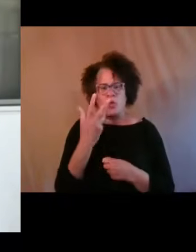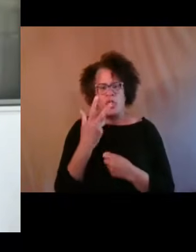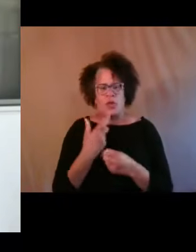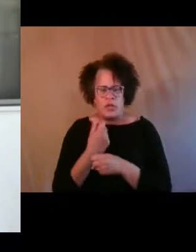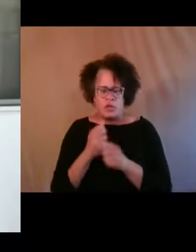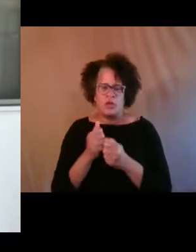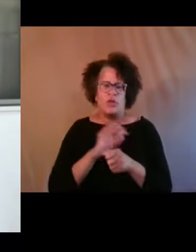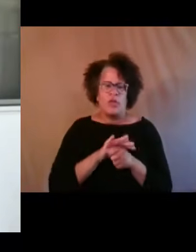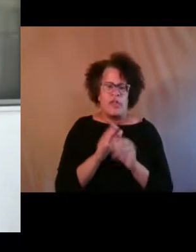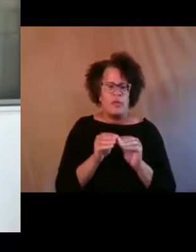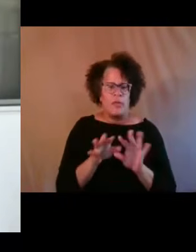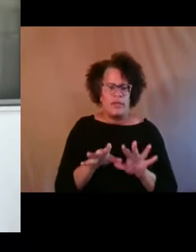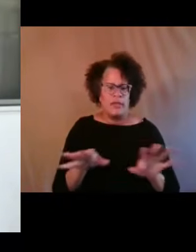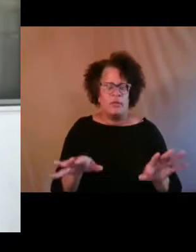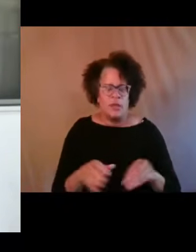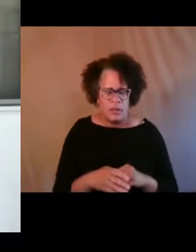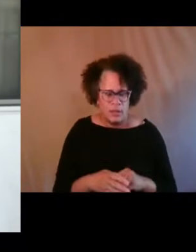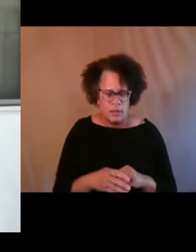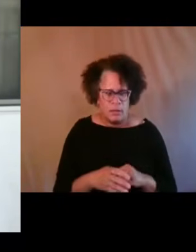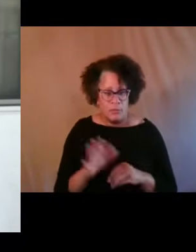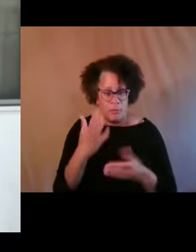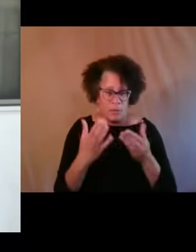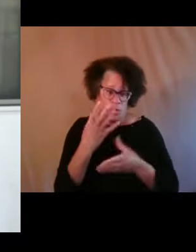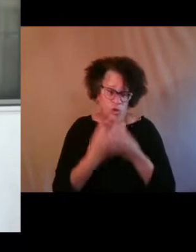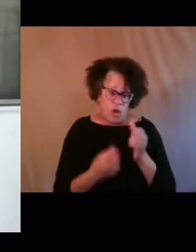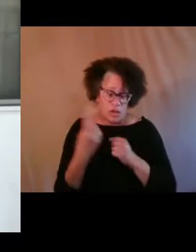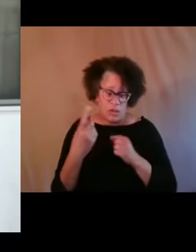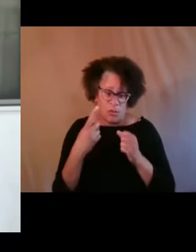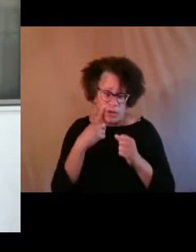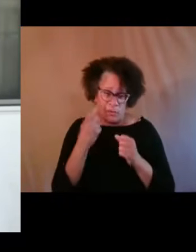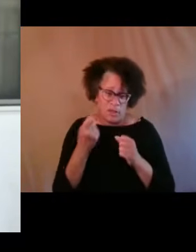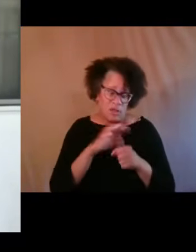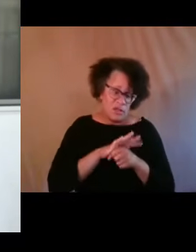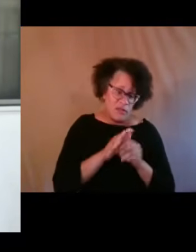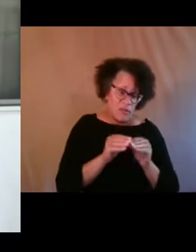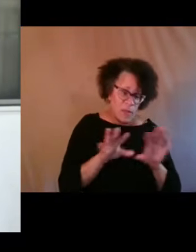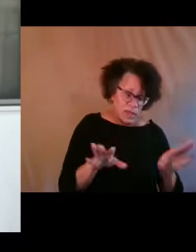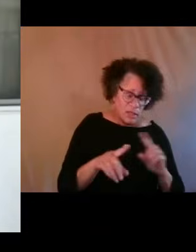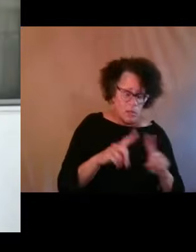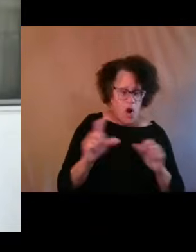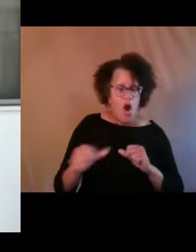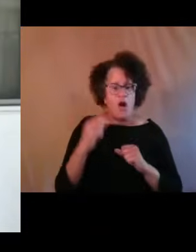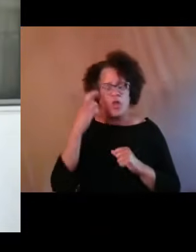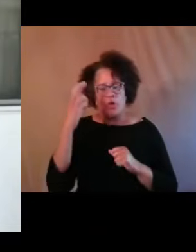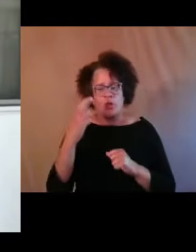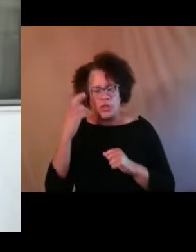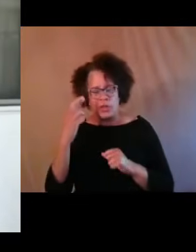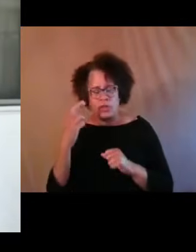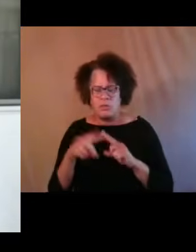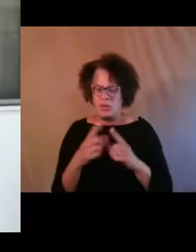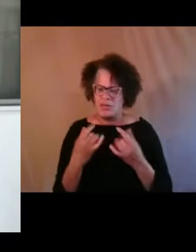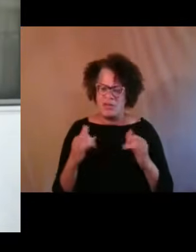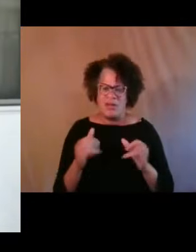whether you've actually lost people due to the virus or other reasons, lost sense of control,